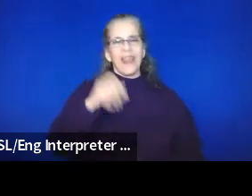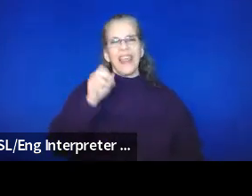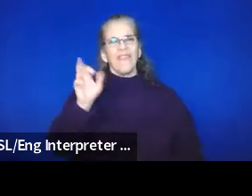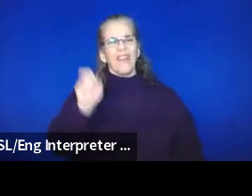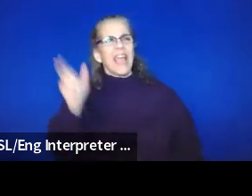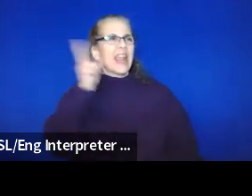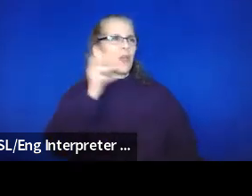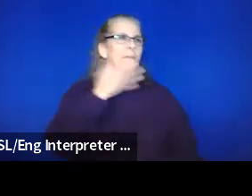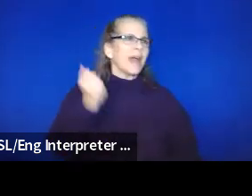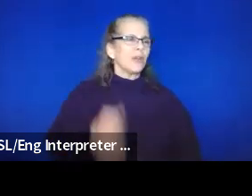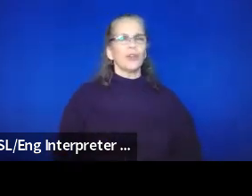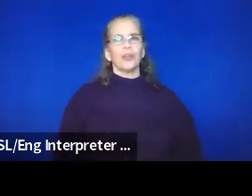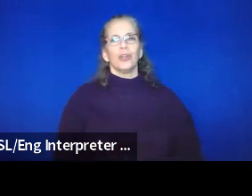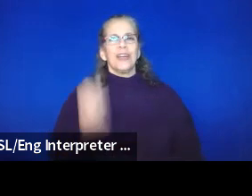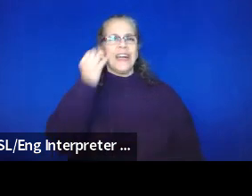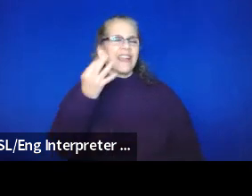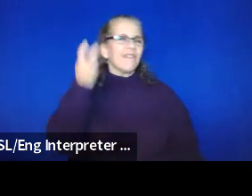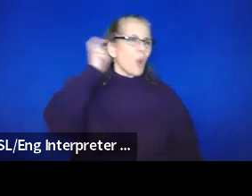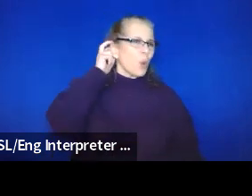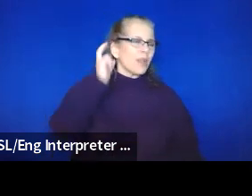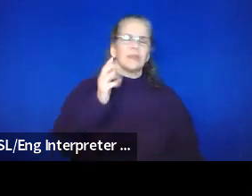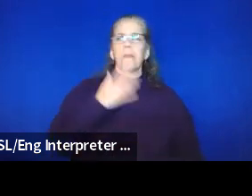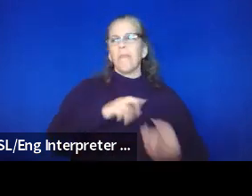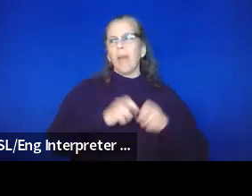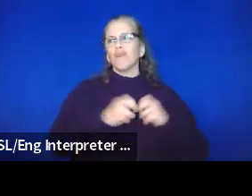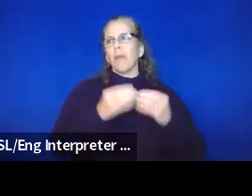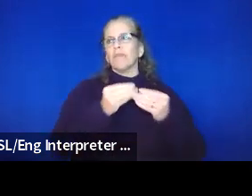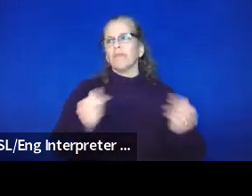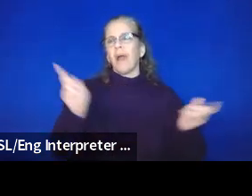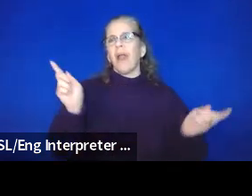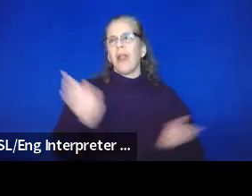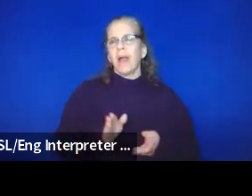of a problem. But we know that hearing loss is more than